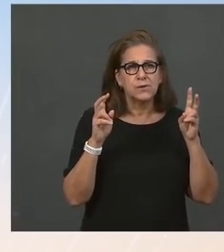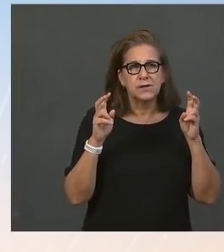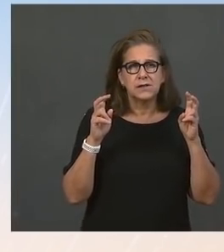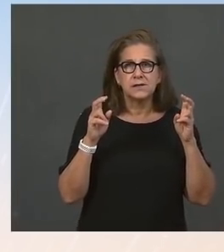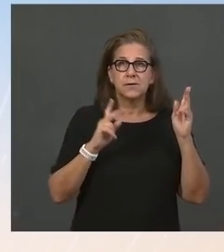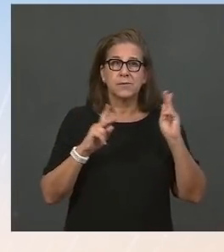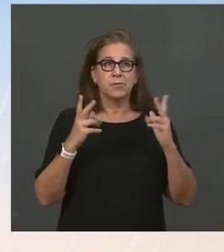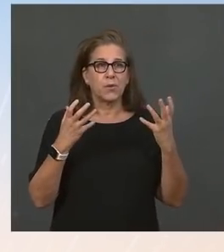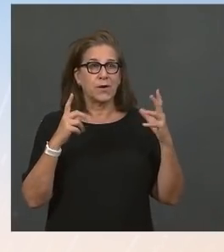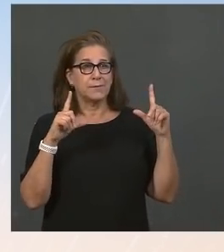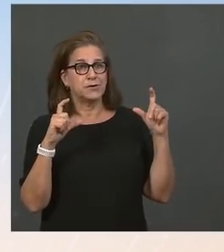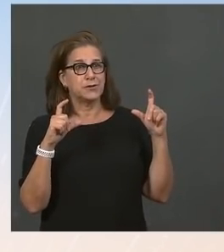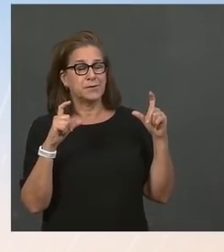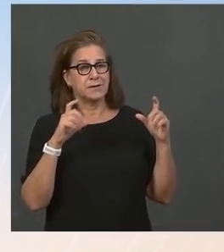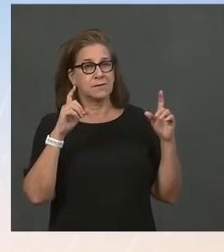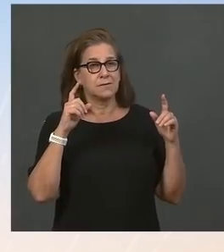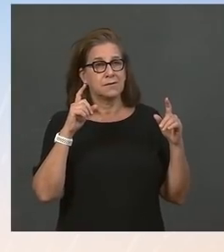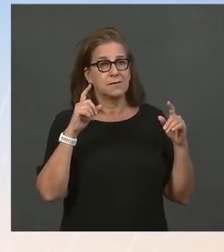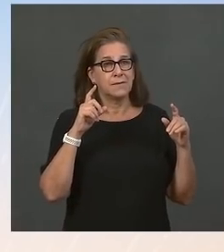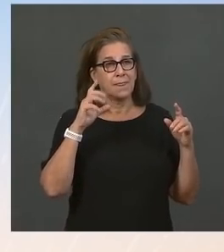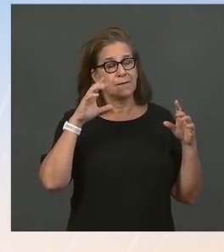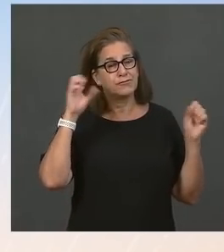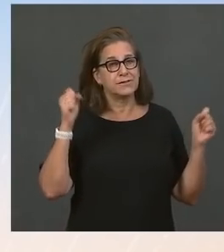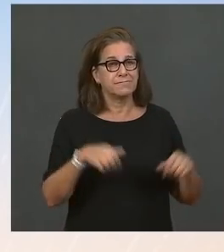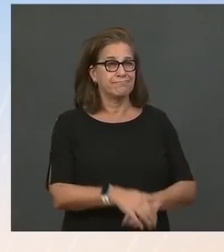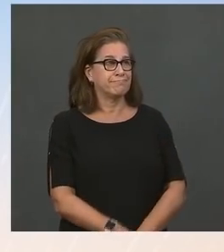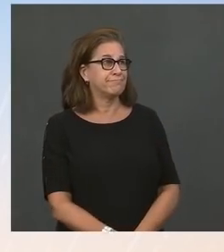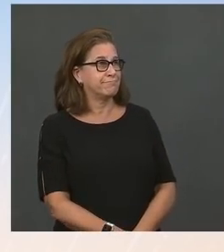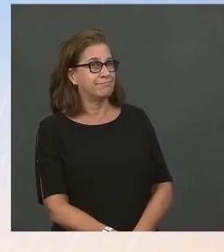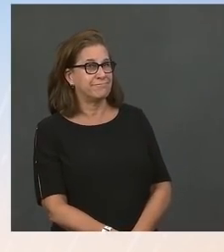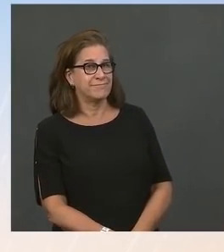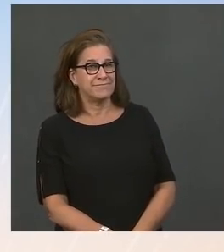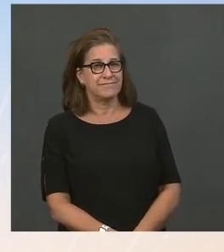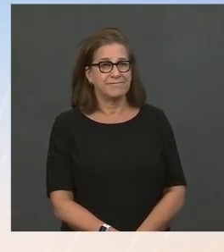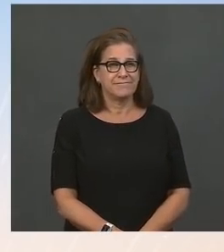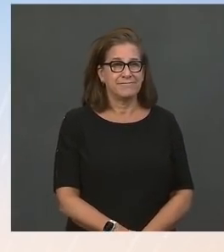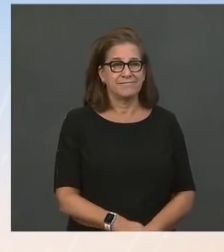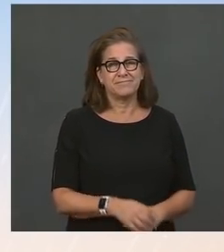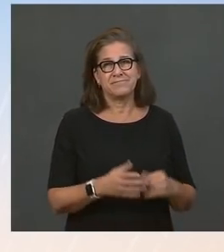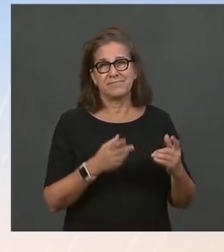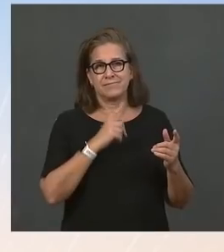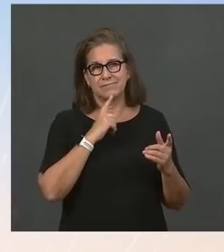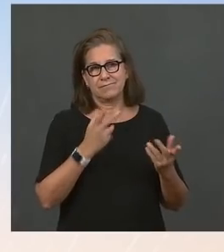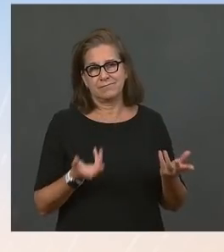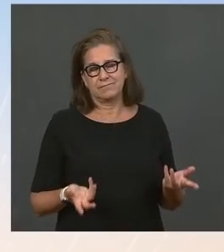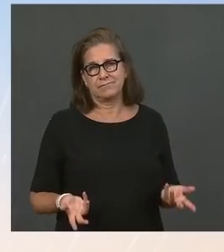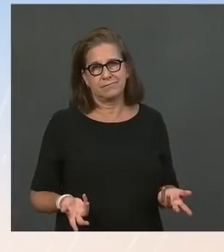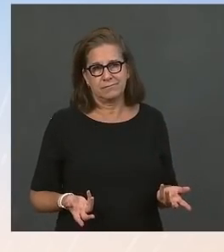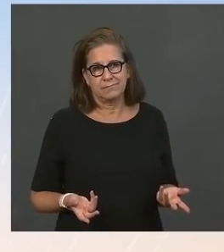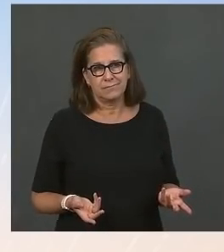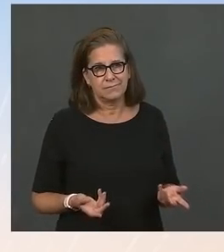The Press: But he said, "I" -- Ms. Psaki: That may be a difference he has with Republicans. The Press: But that's not what he said either. He said, "I guess I should go down."